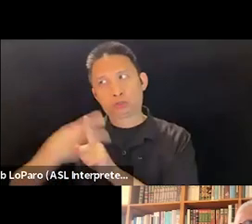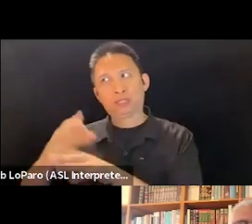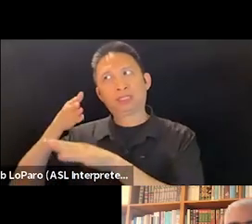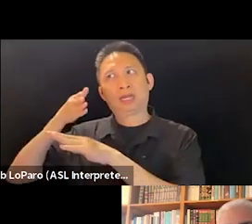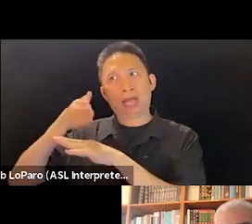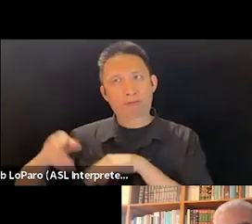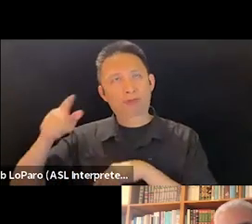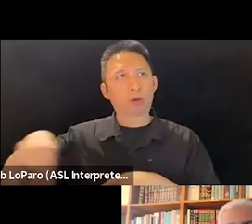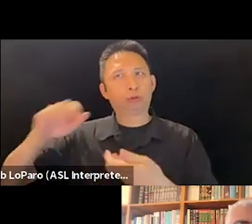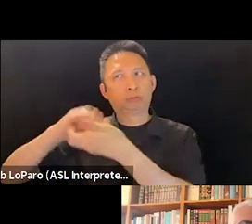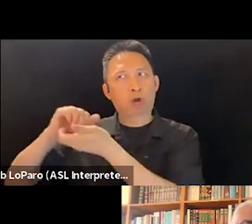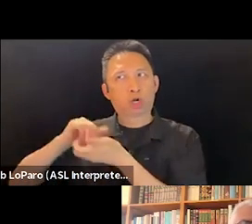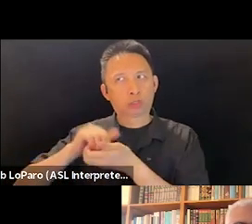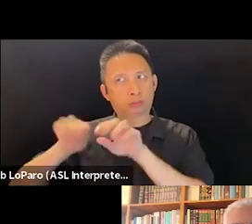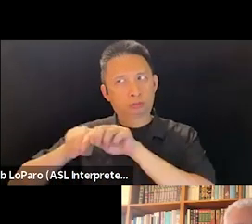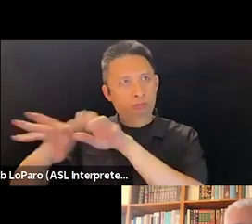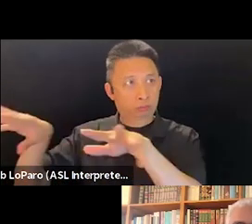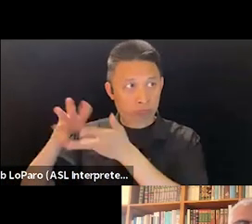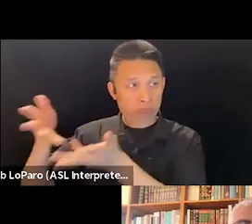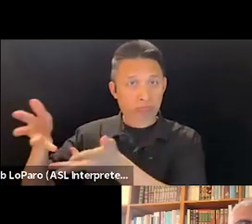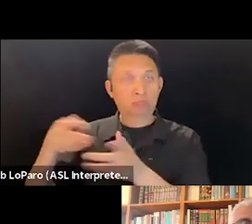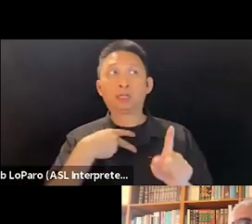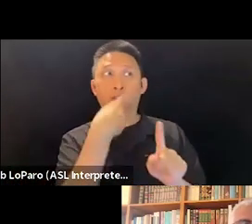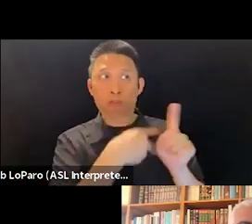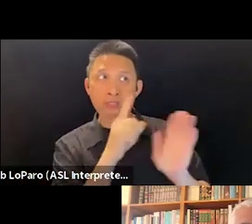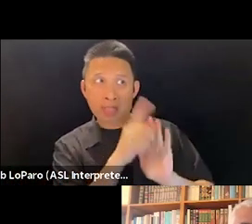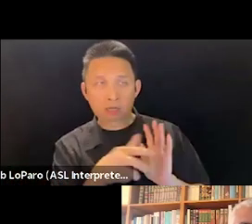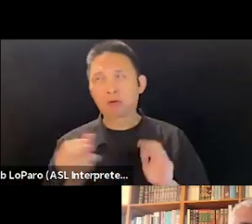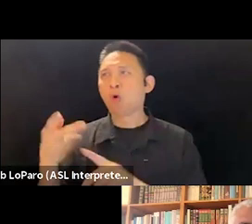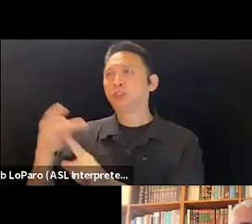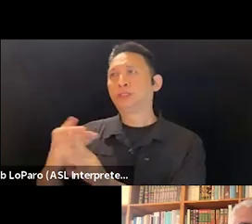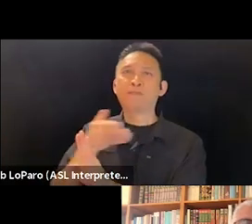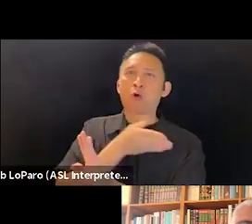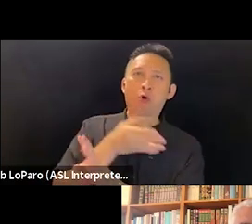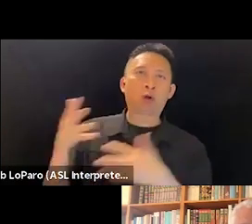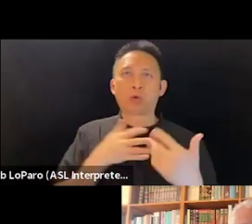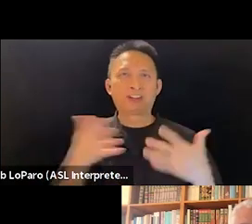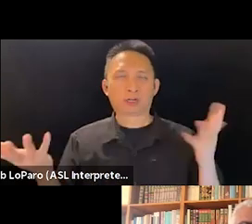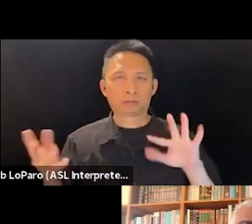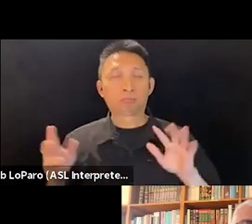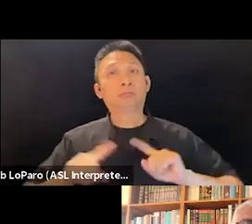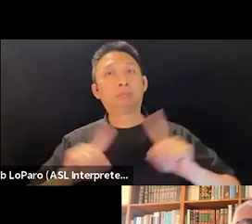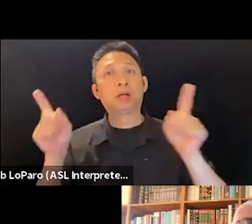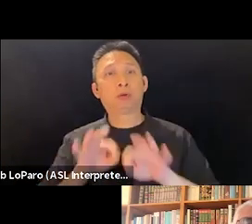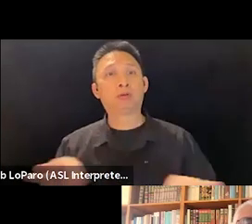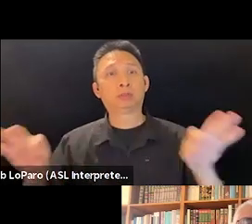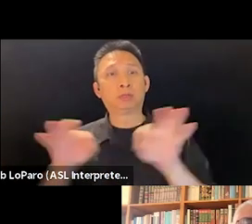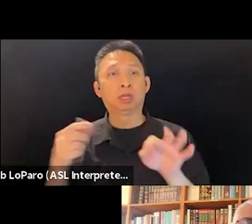or that partner or whatever, or before? It depends, the most important for us, no one can broadcast in MENA region,